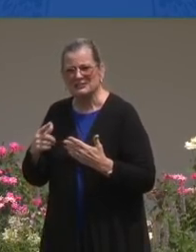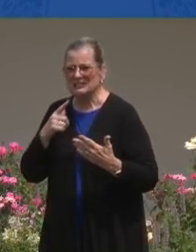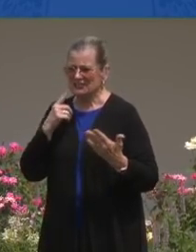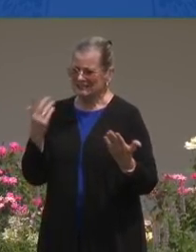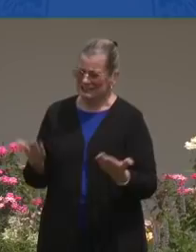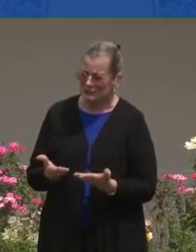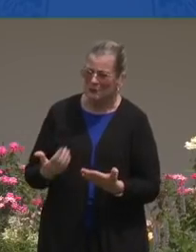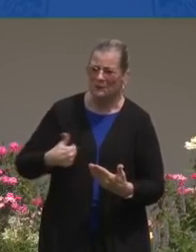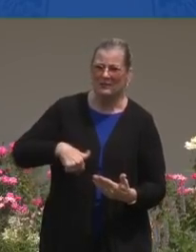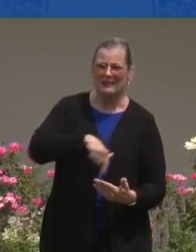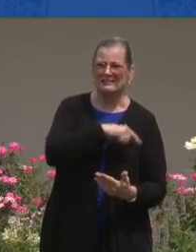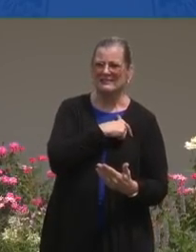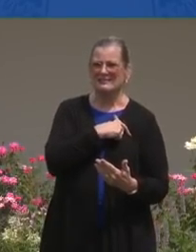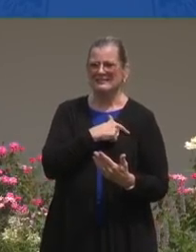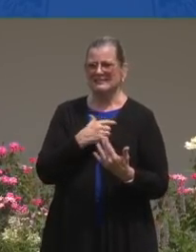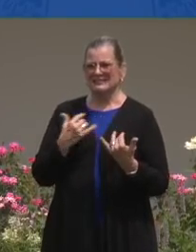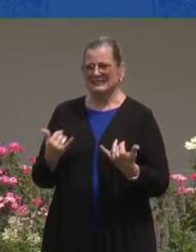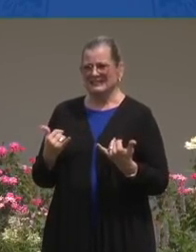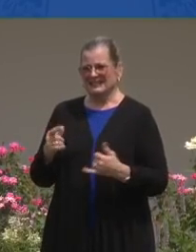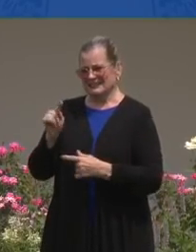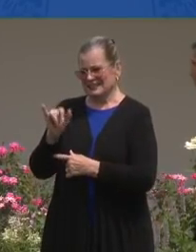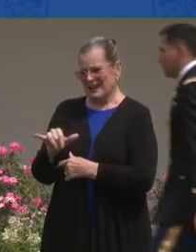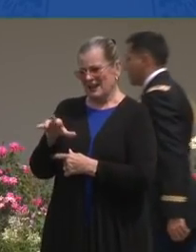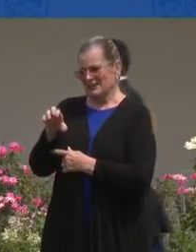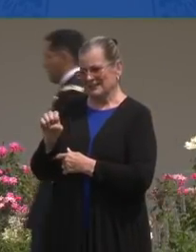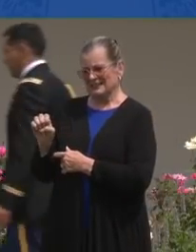Please welcome Tyree Brown.